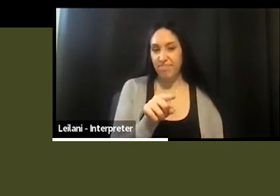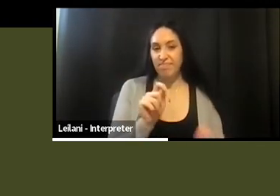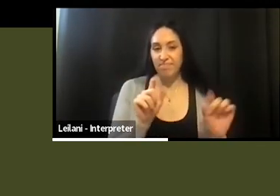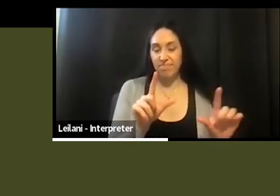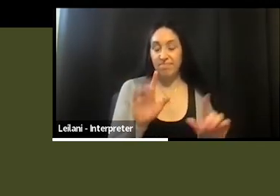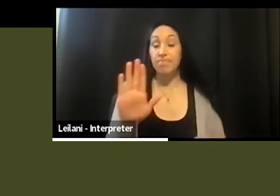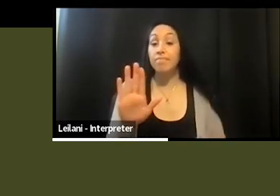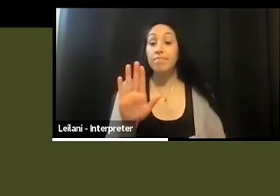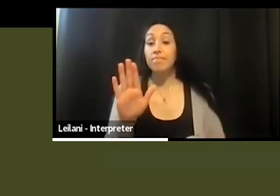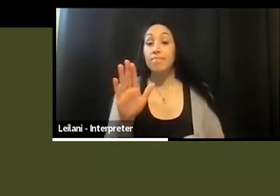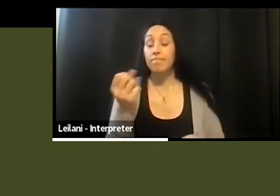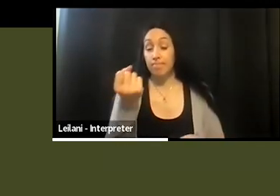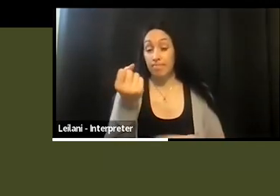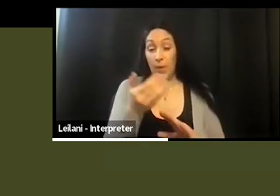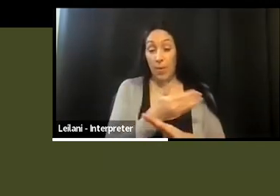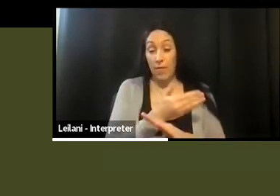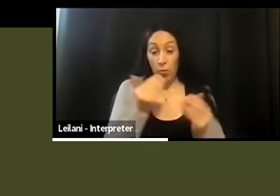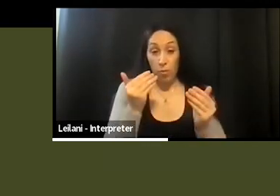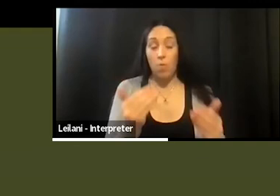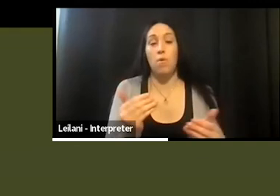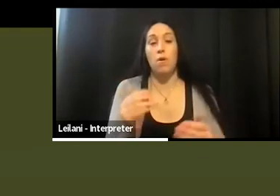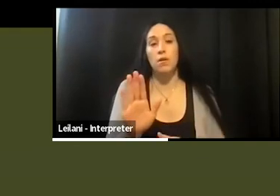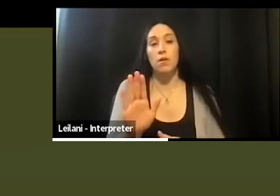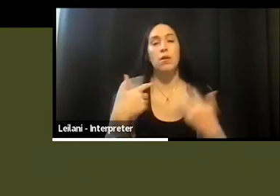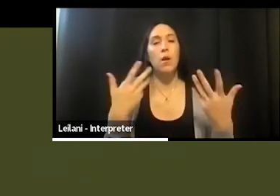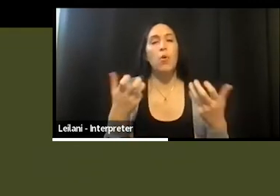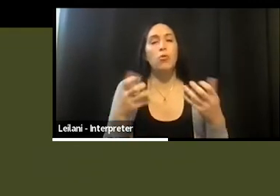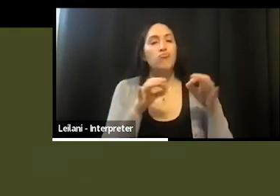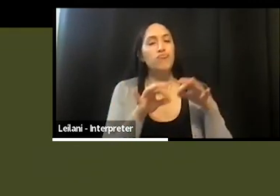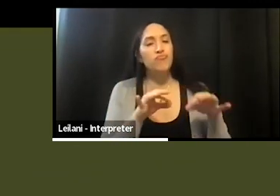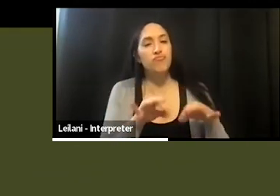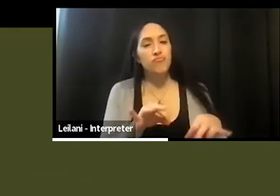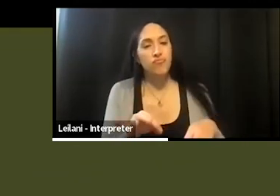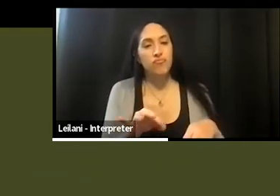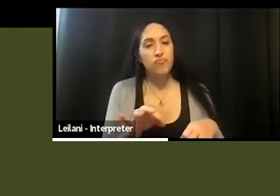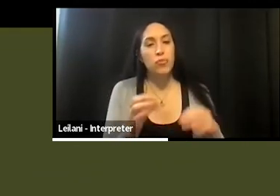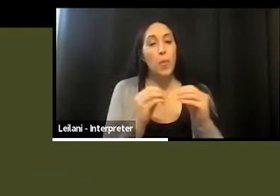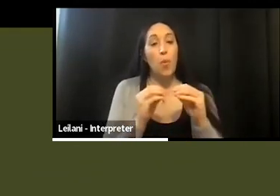I wanna explain to you the rest of the accessibility features that we're using today